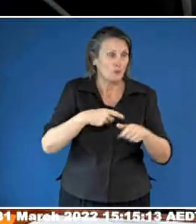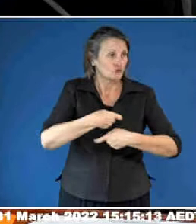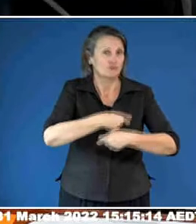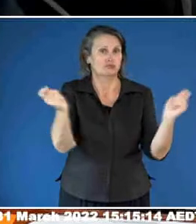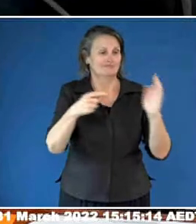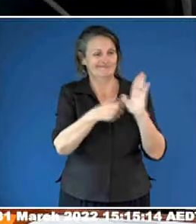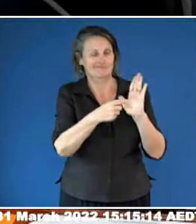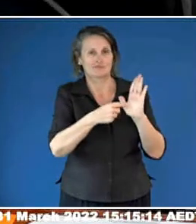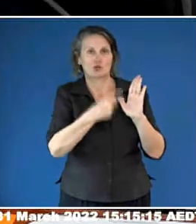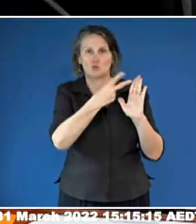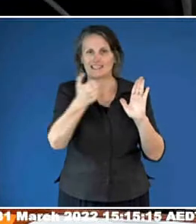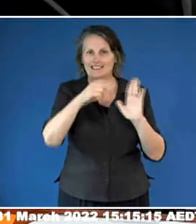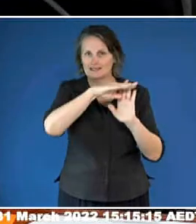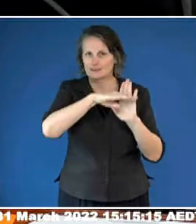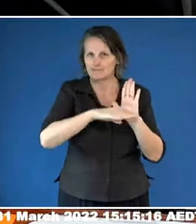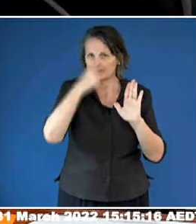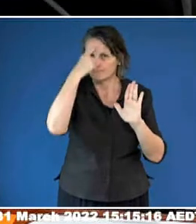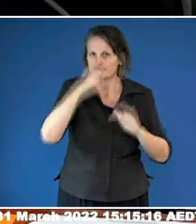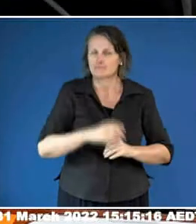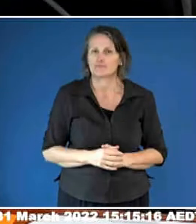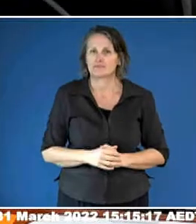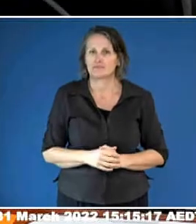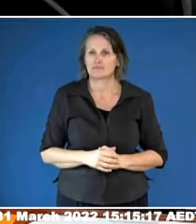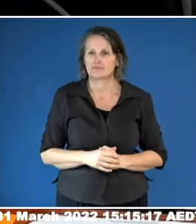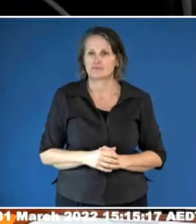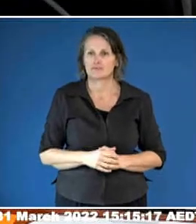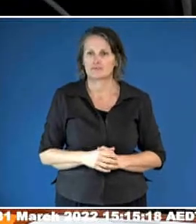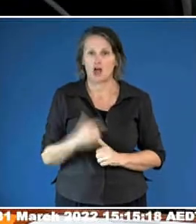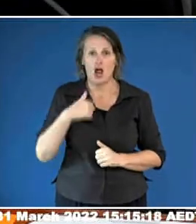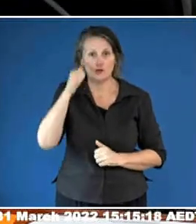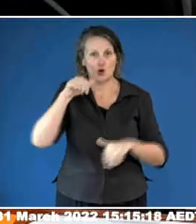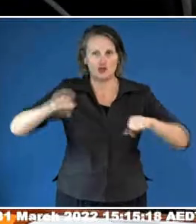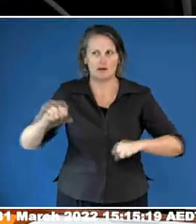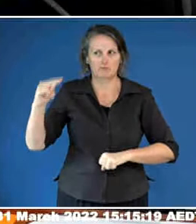Of course. Absolutely. MS EASTMAN: So any final words and then I can see the Chair is giving me a look as if to move it on.